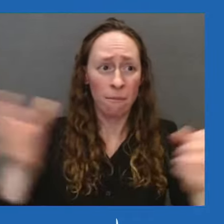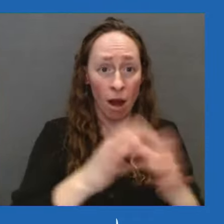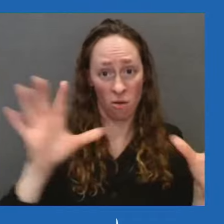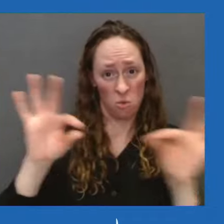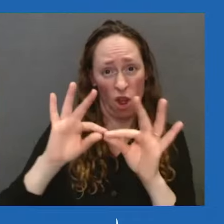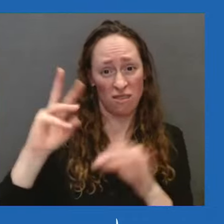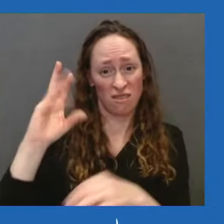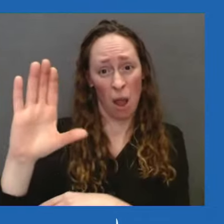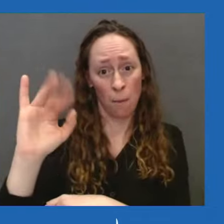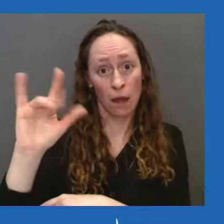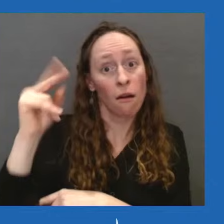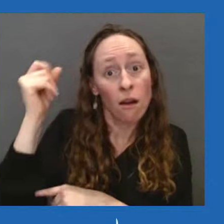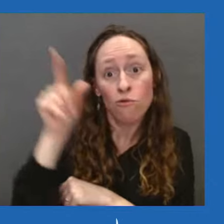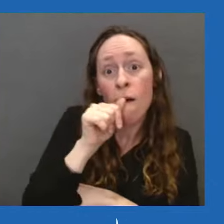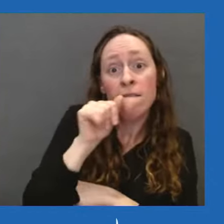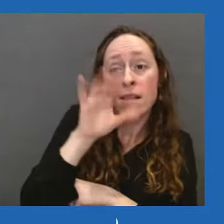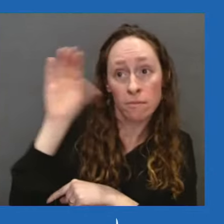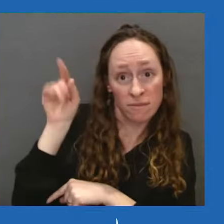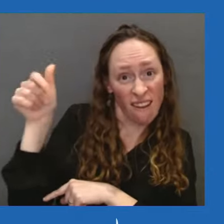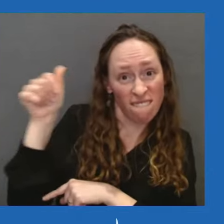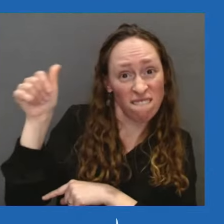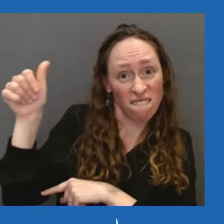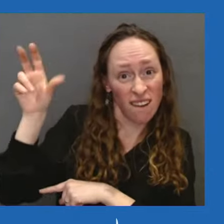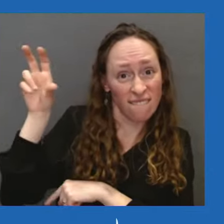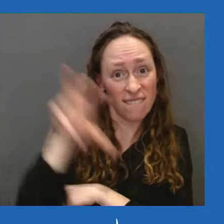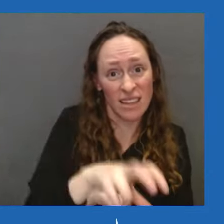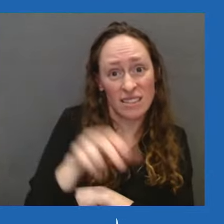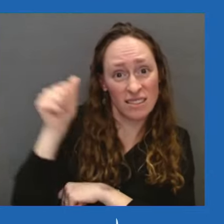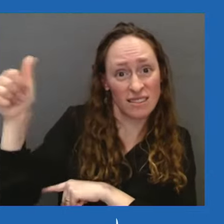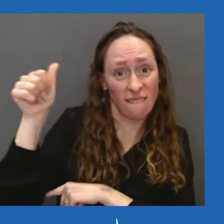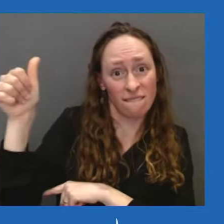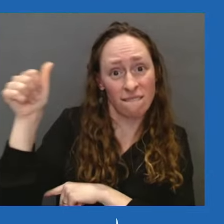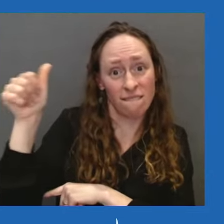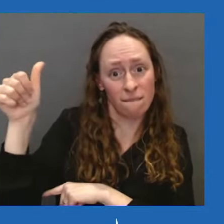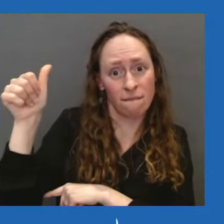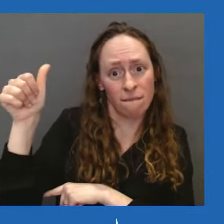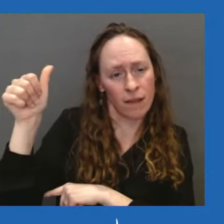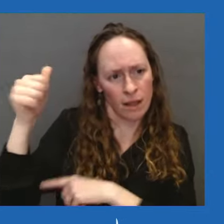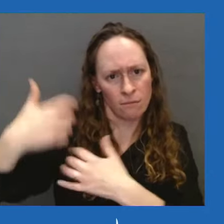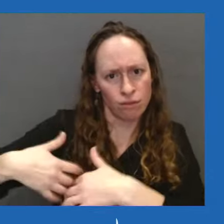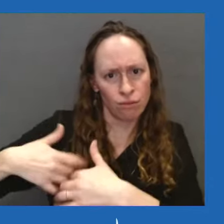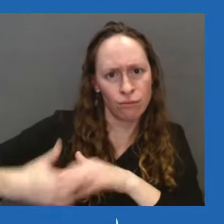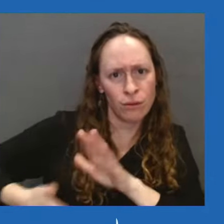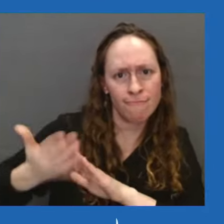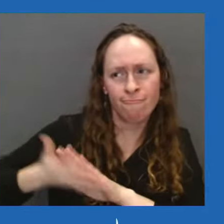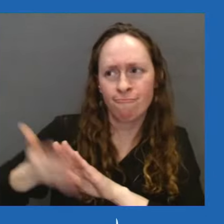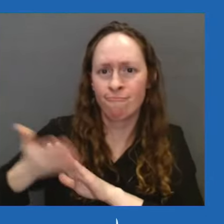and around the world in manufacturing and industries of the future. When I took office, we set a goal